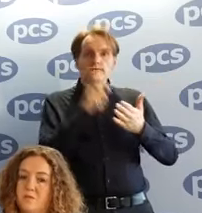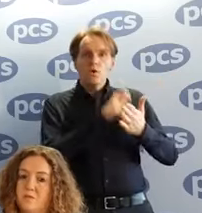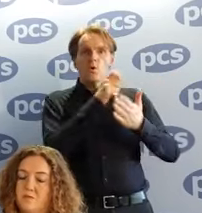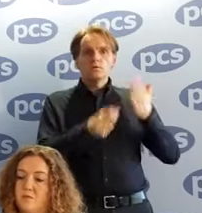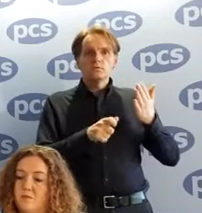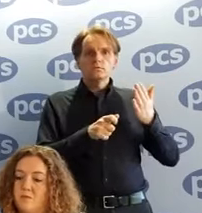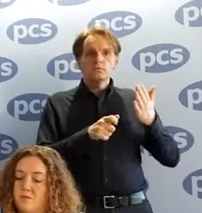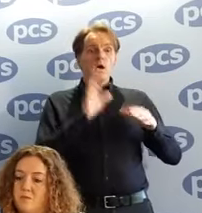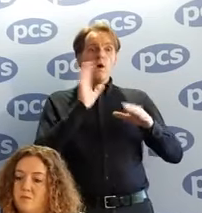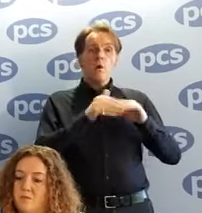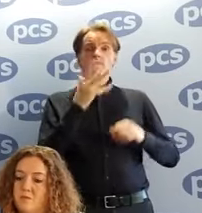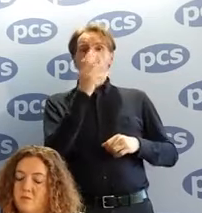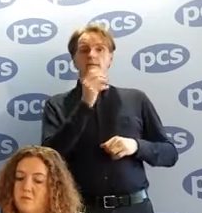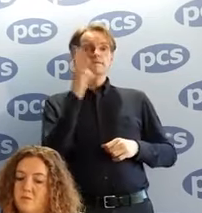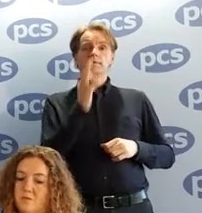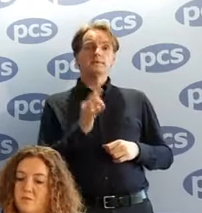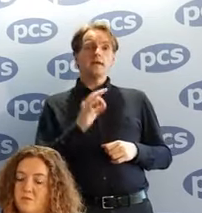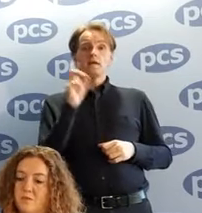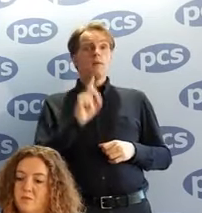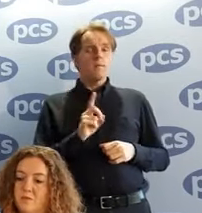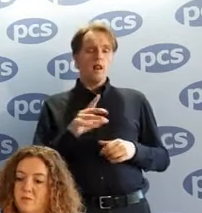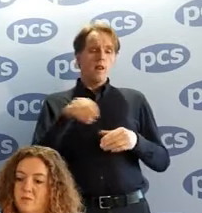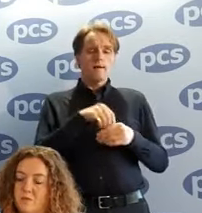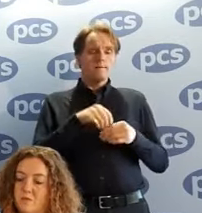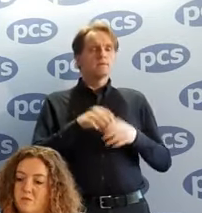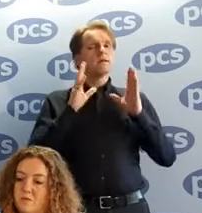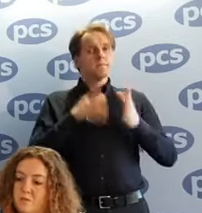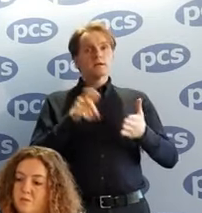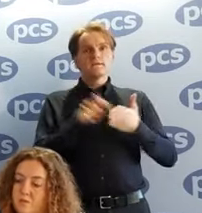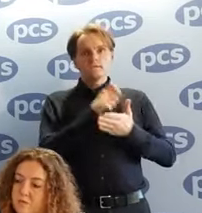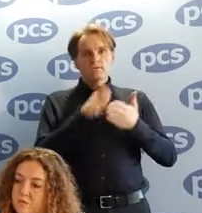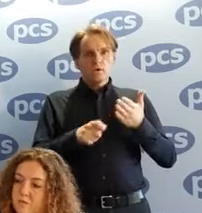their details, their PCS contact is up-to-date, and what we want to try and